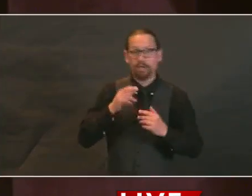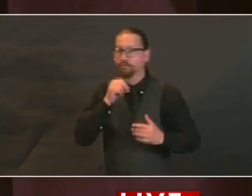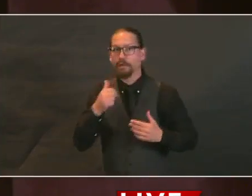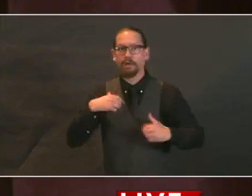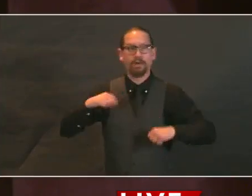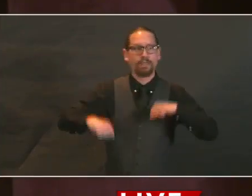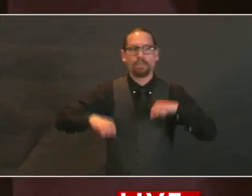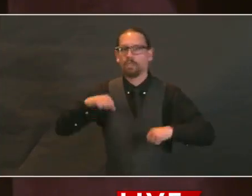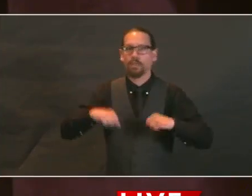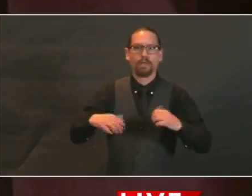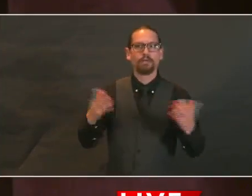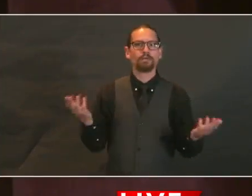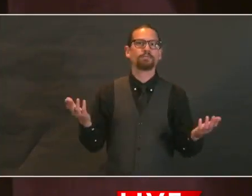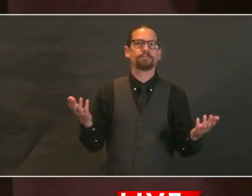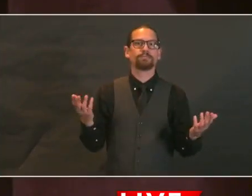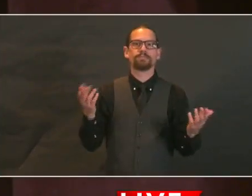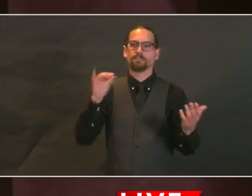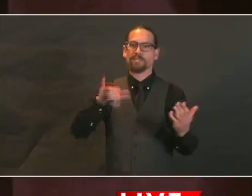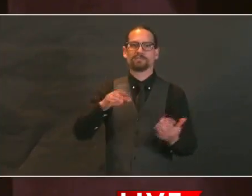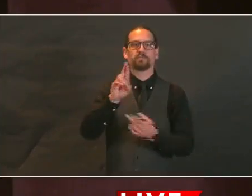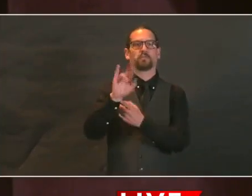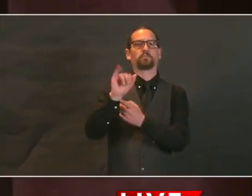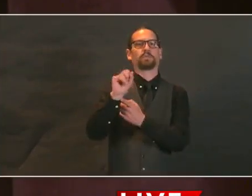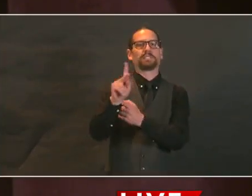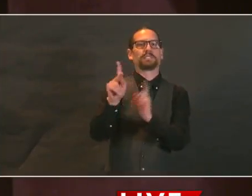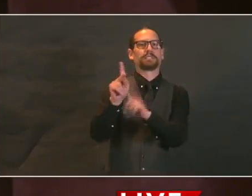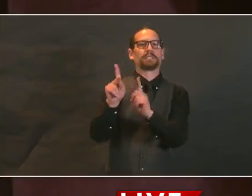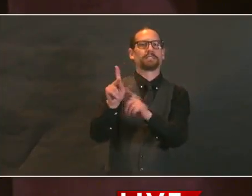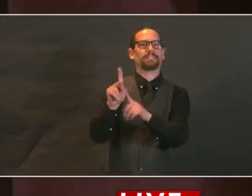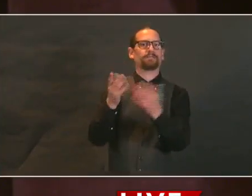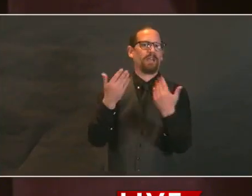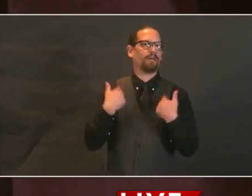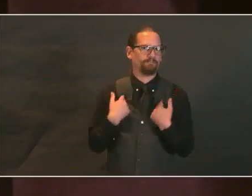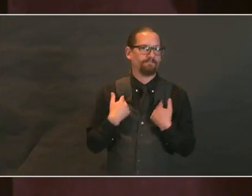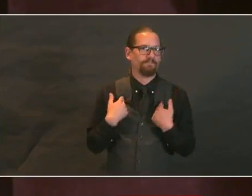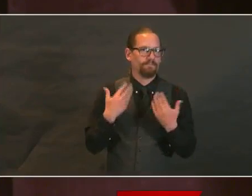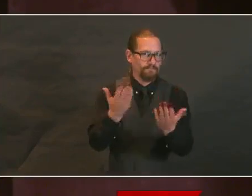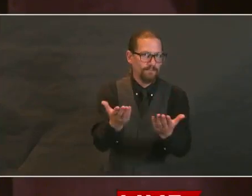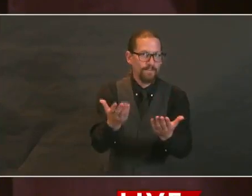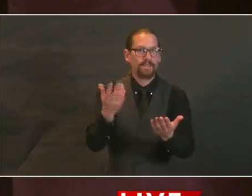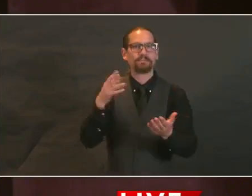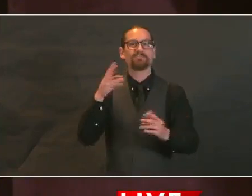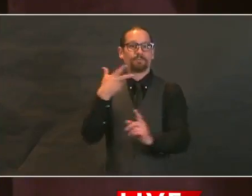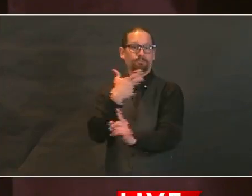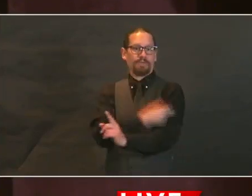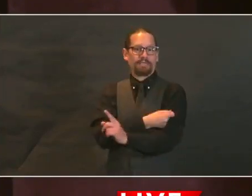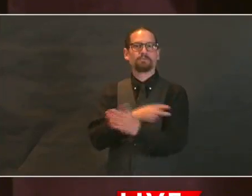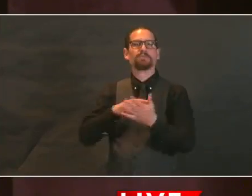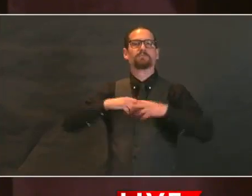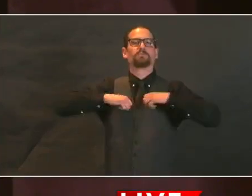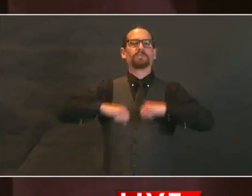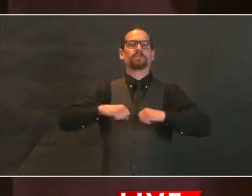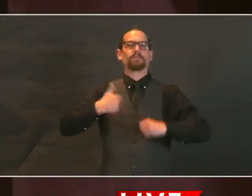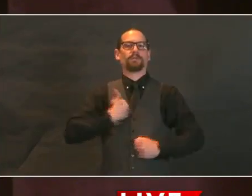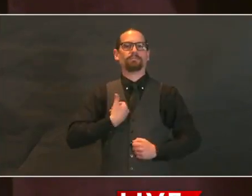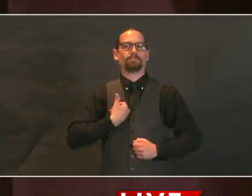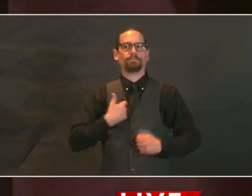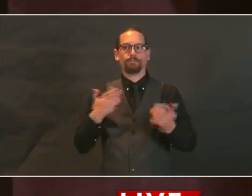VACCINATED AND PROTECTED AND THOSE WHO ARE NOT. RHODE ISLAND IS A SMALL STATE. WE